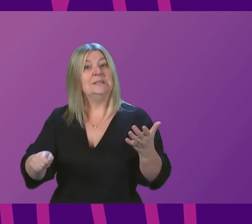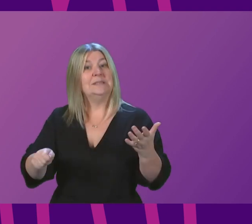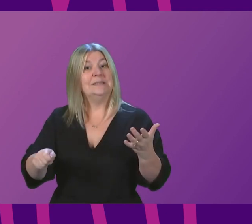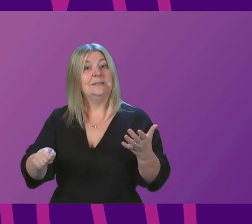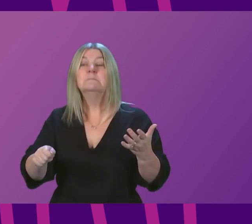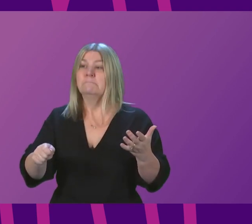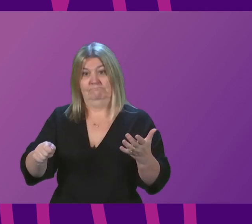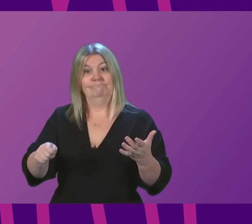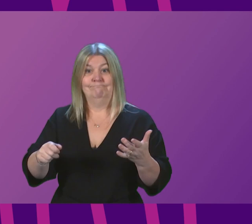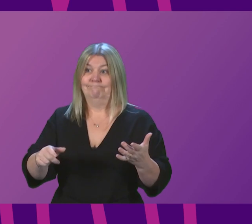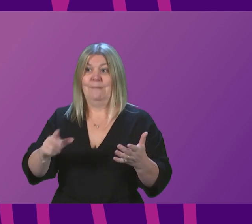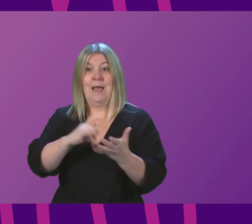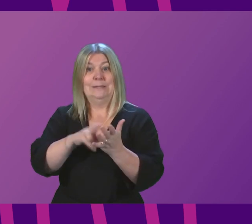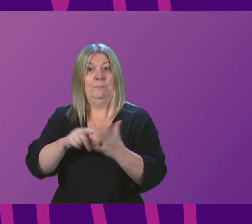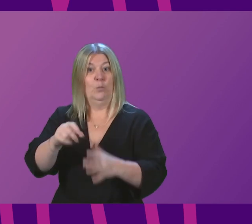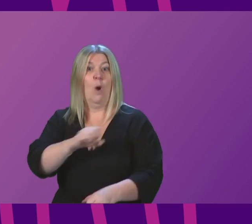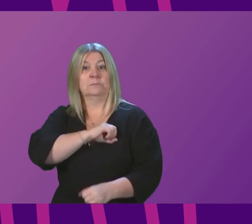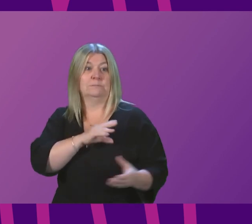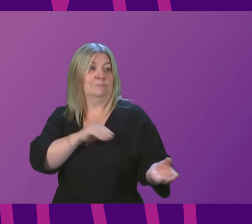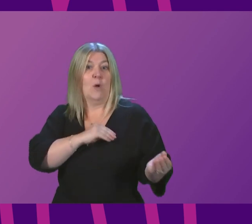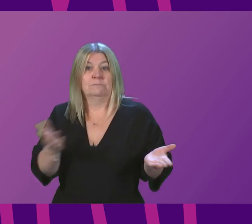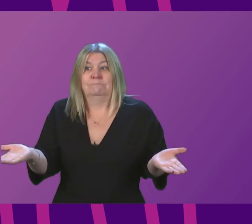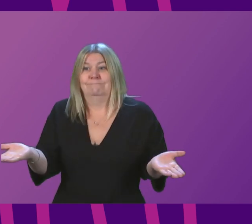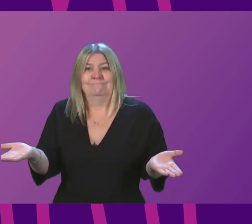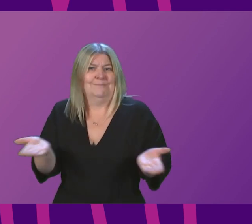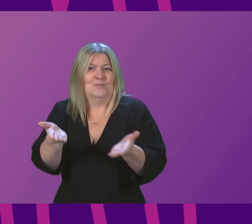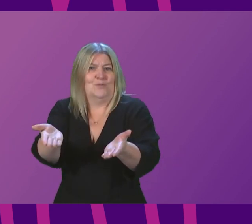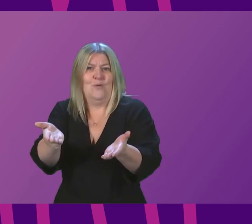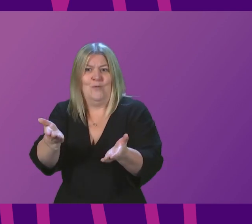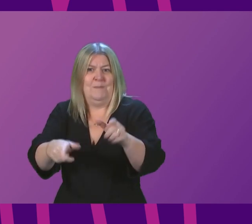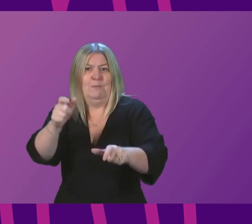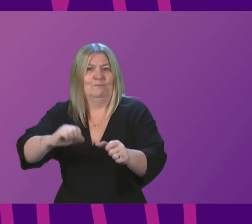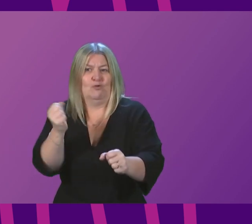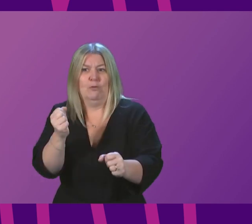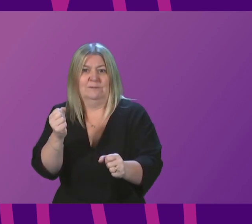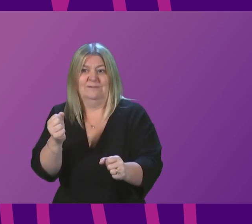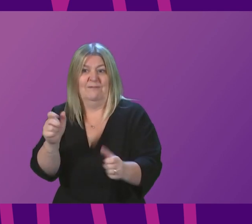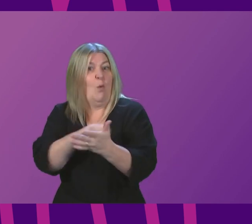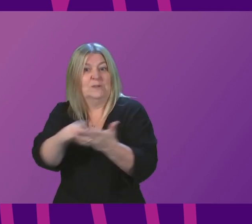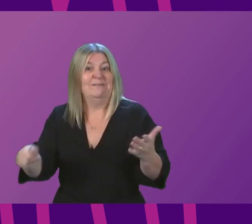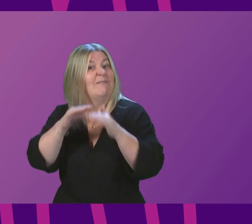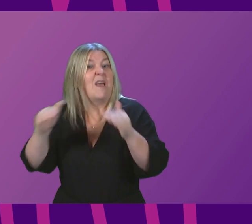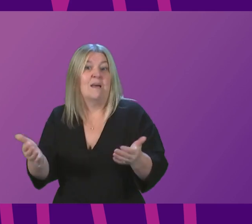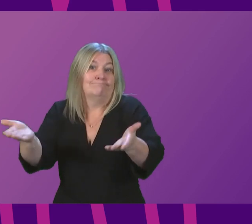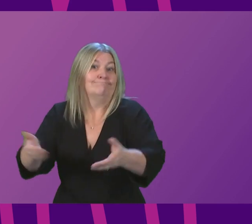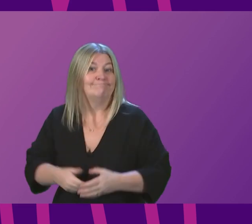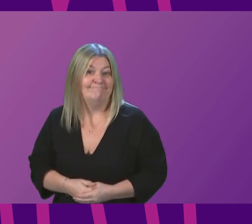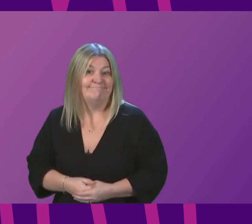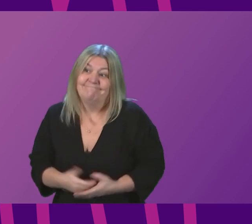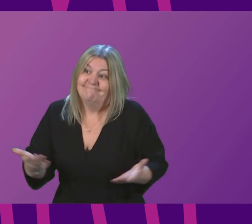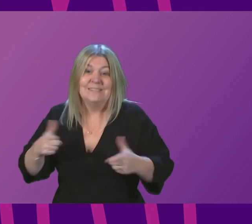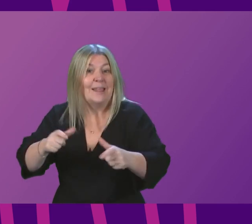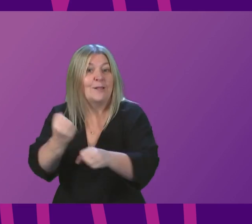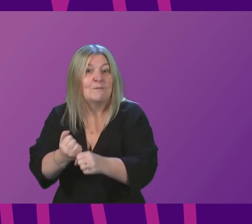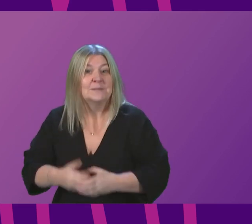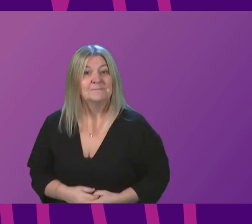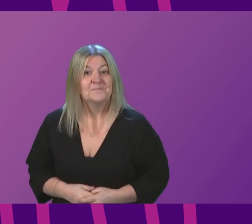On the impact of the pandemic, I am not suggesting for a second that all the challenges that